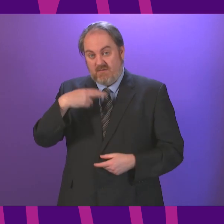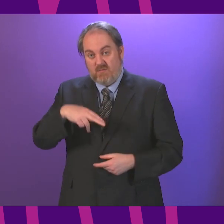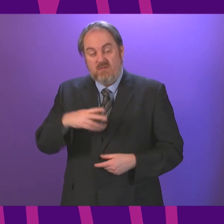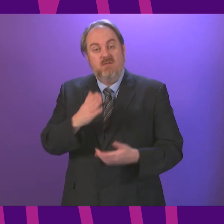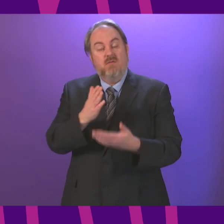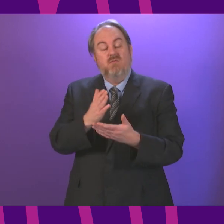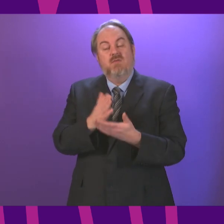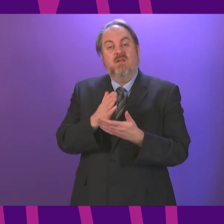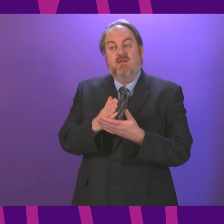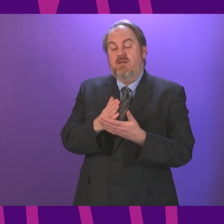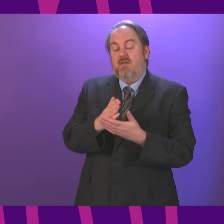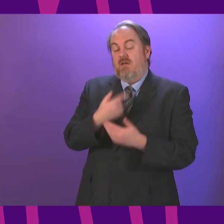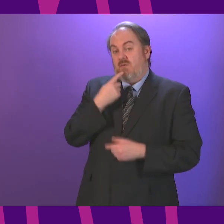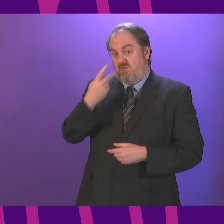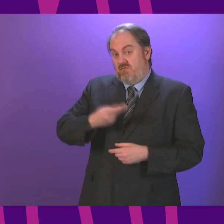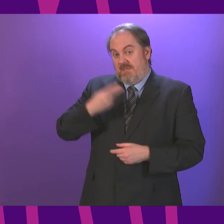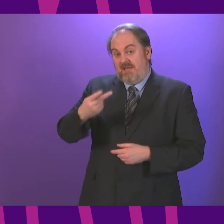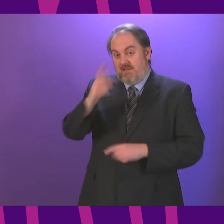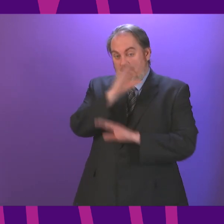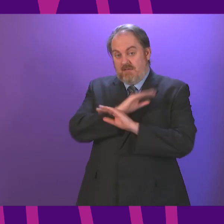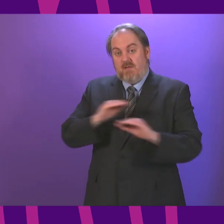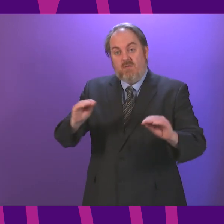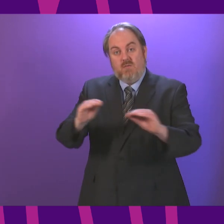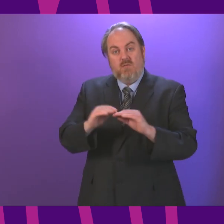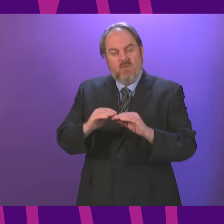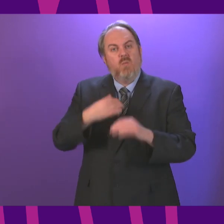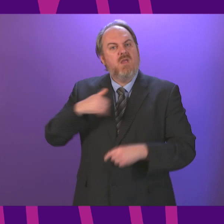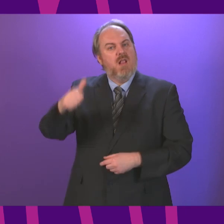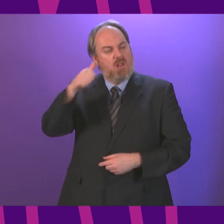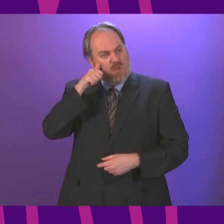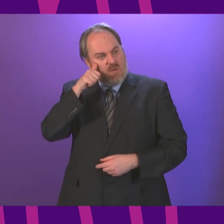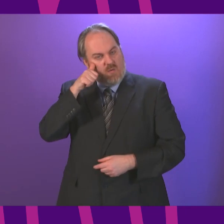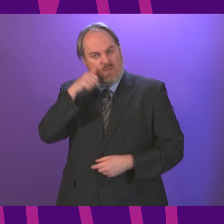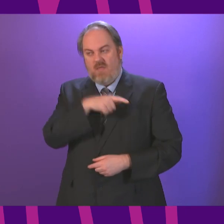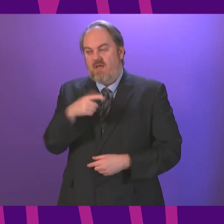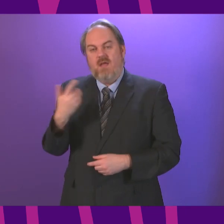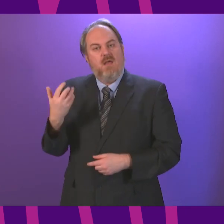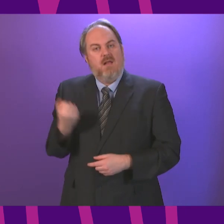I reiterate that the Scottish Government recognises the importance of protecting